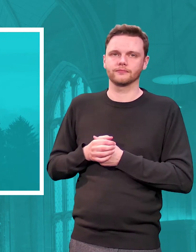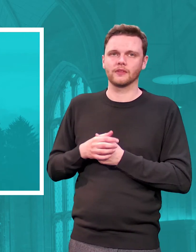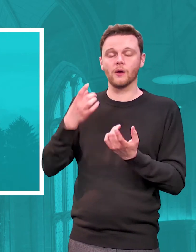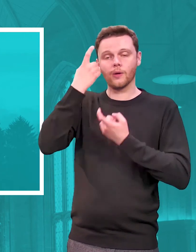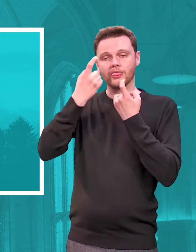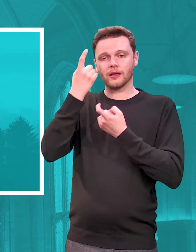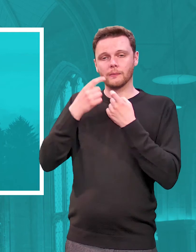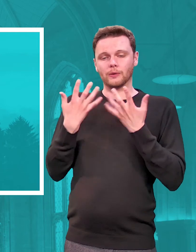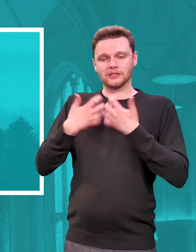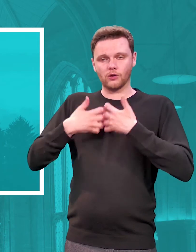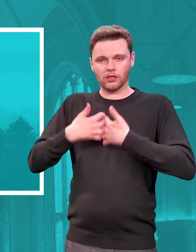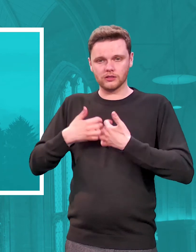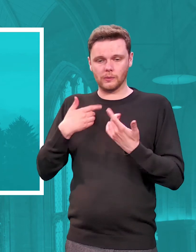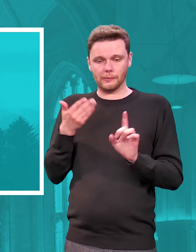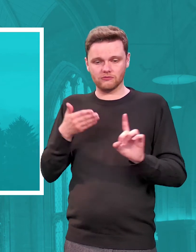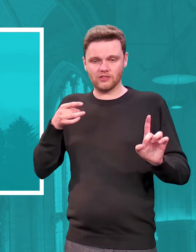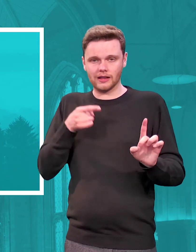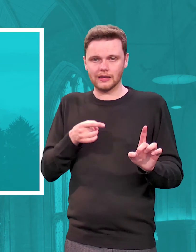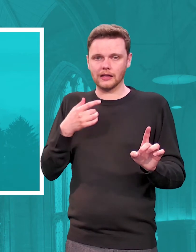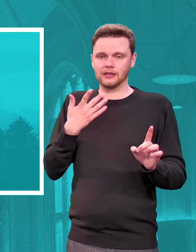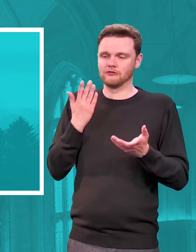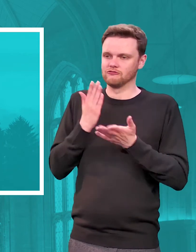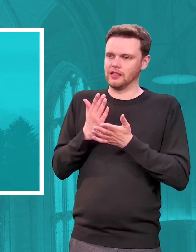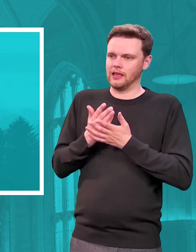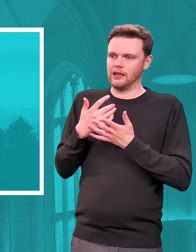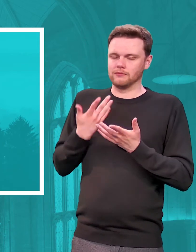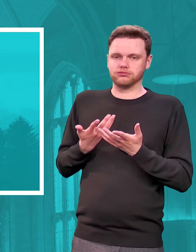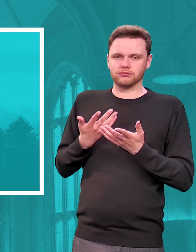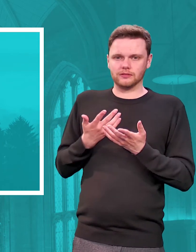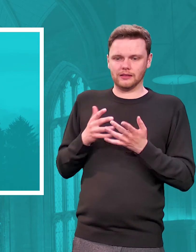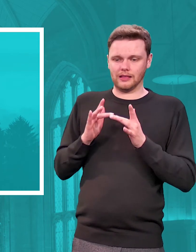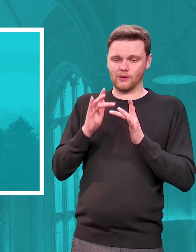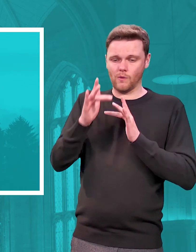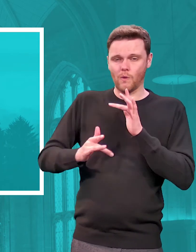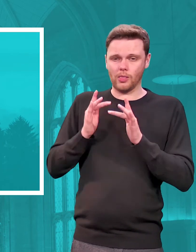the Committee recognises how indispensable Internet-based communication has been